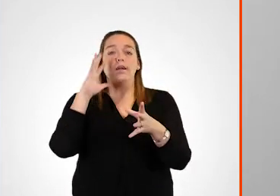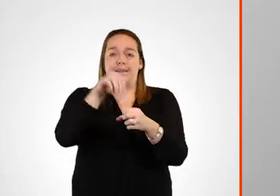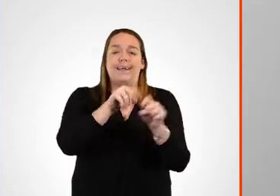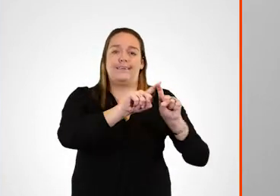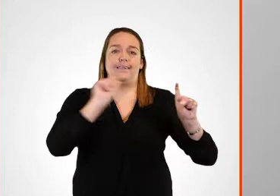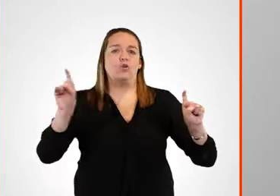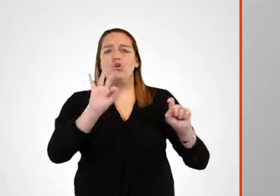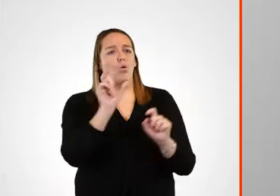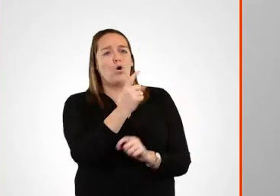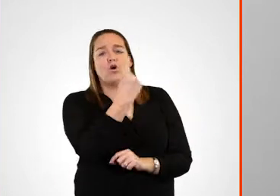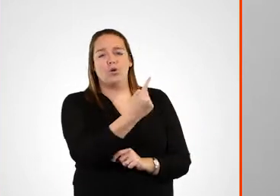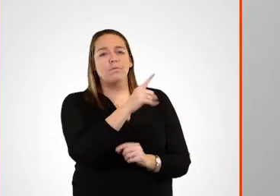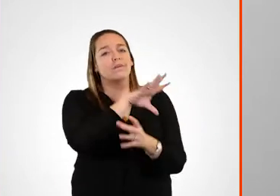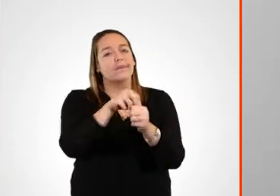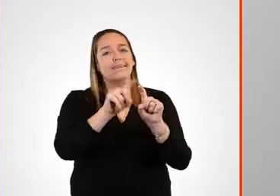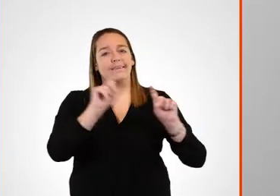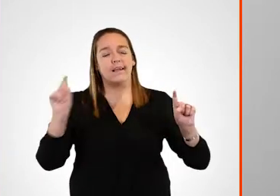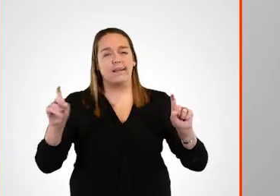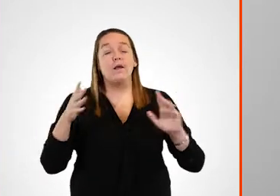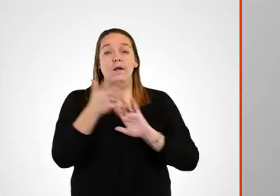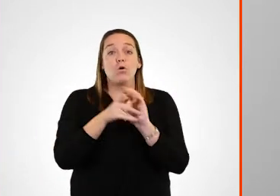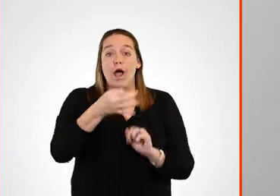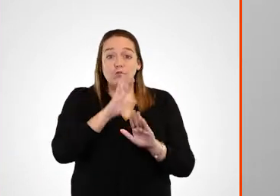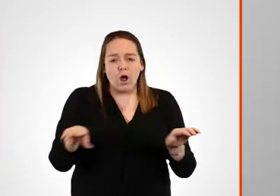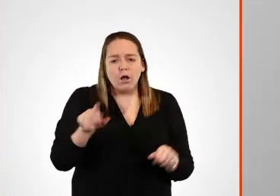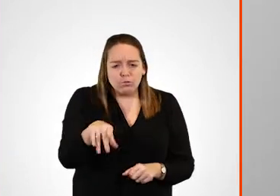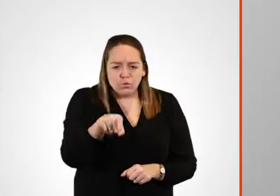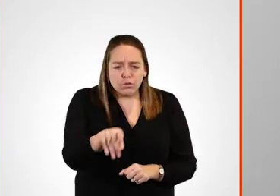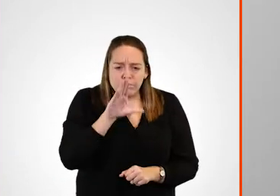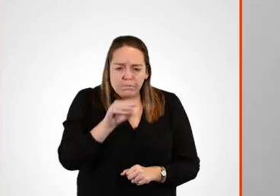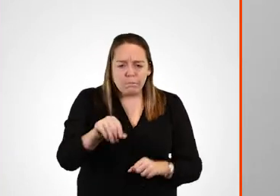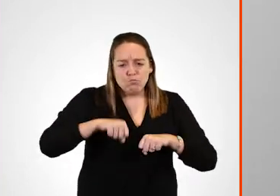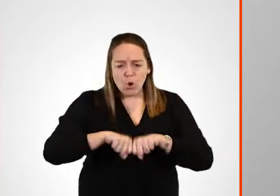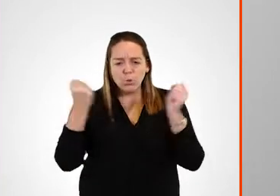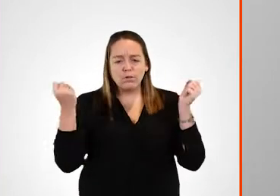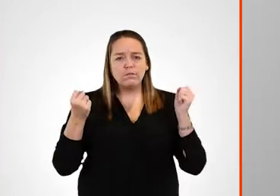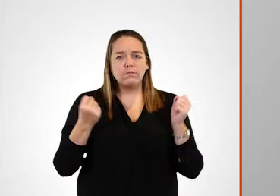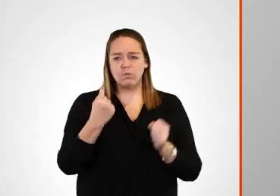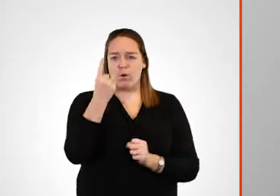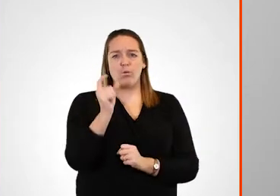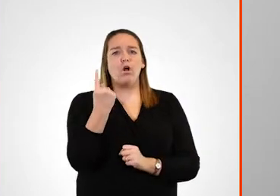So instead of asking a child to say the word "broken" by itself,